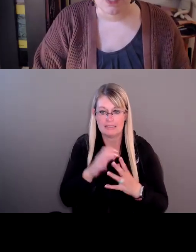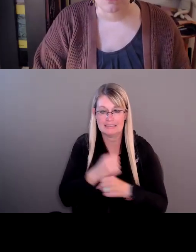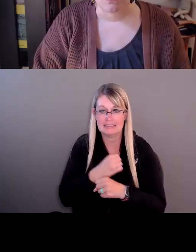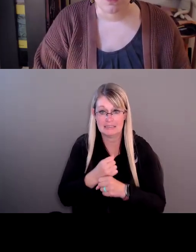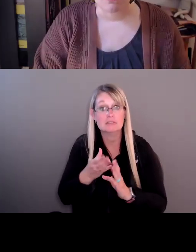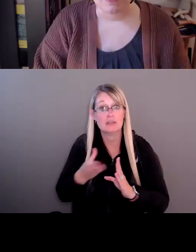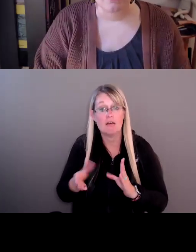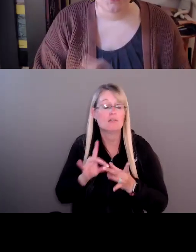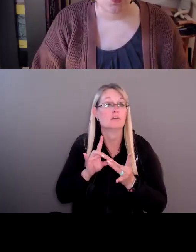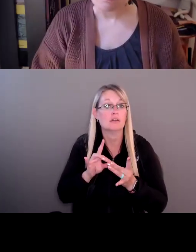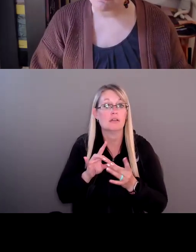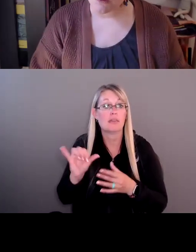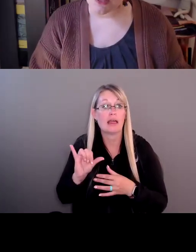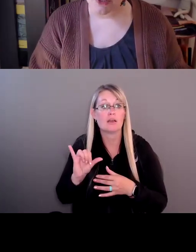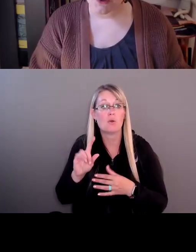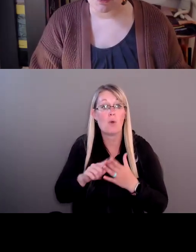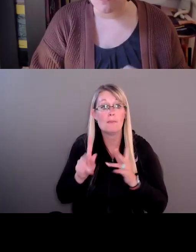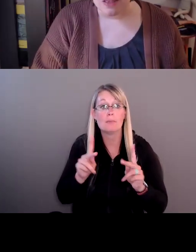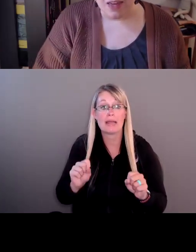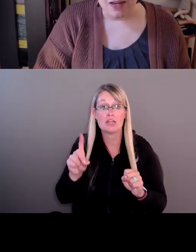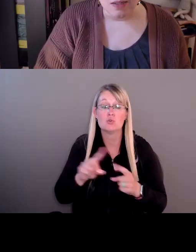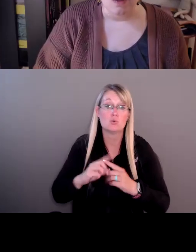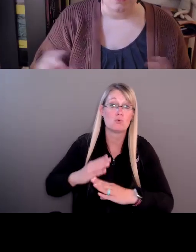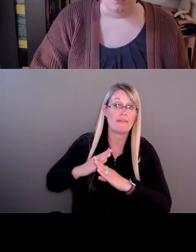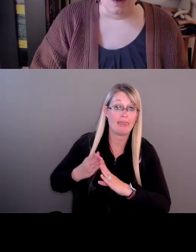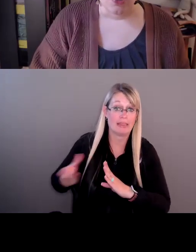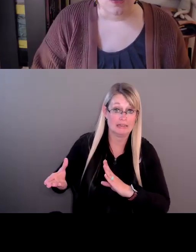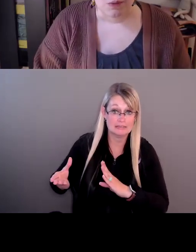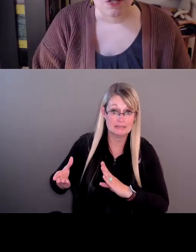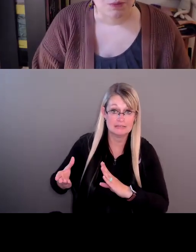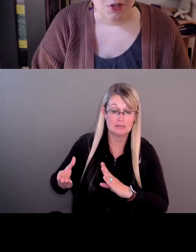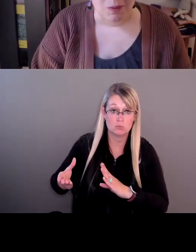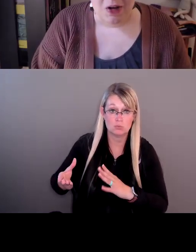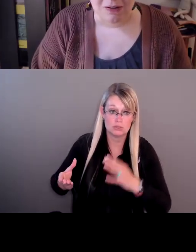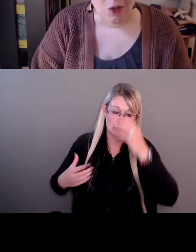about what individual people can do to prevent things, which I will talk about a little bit